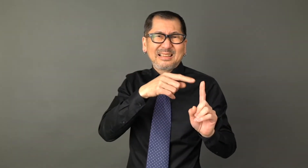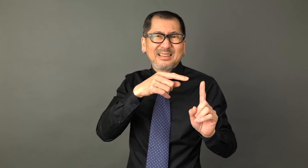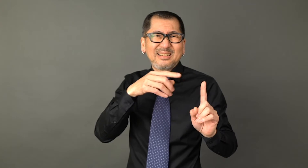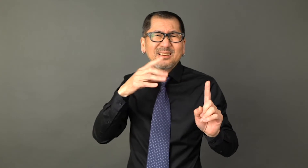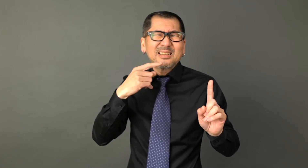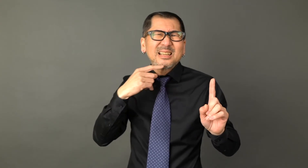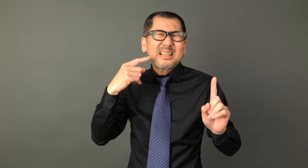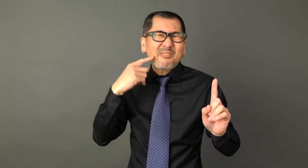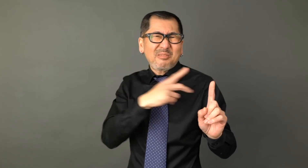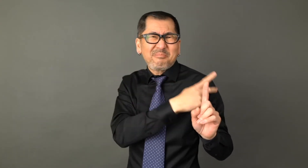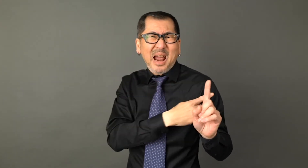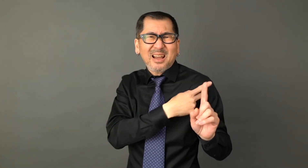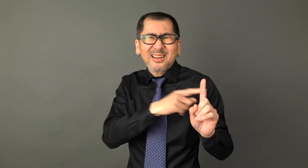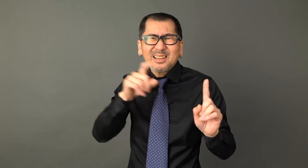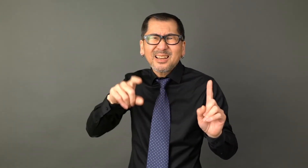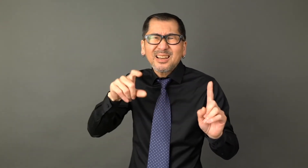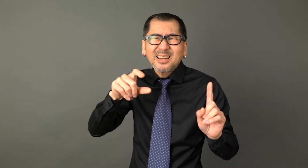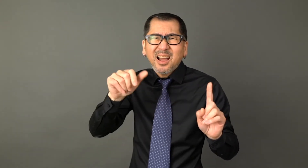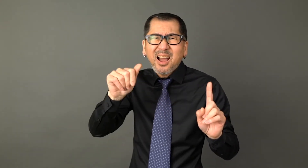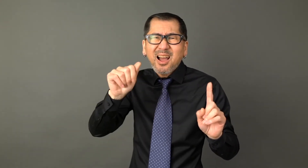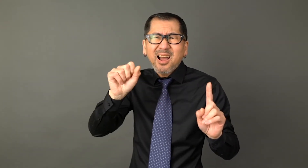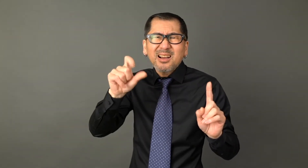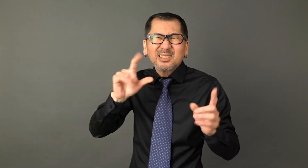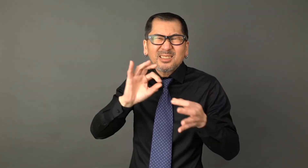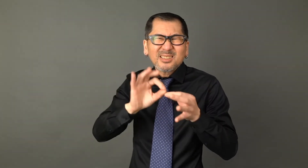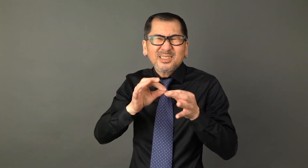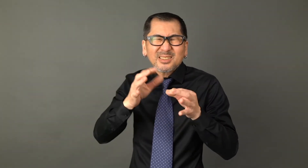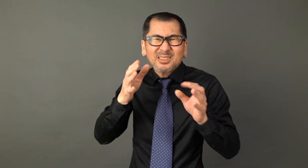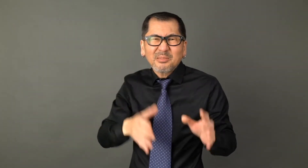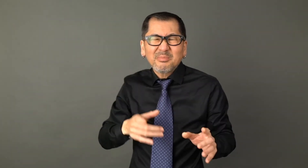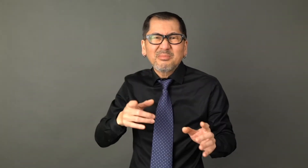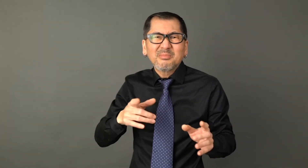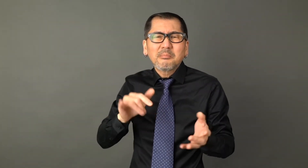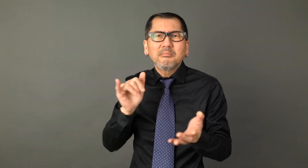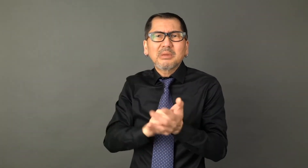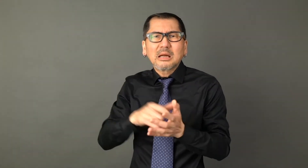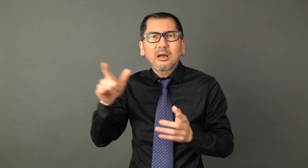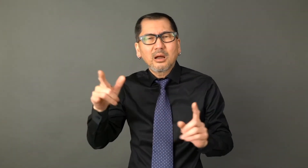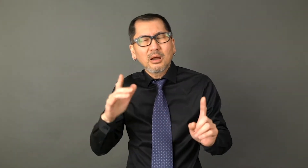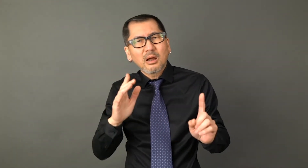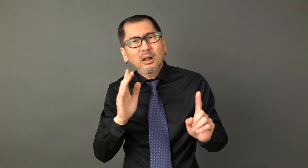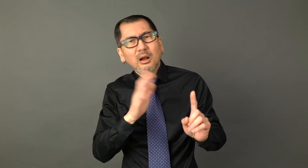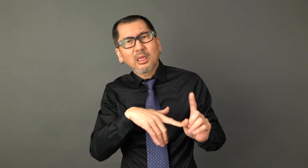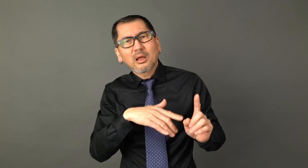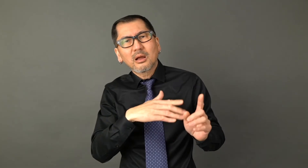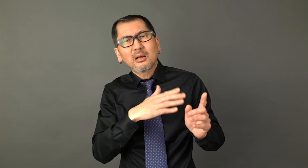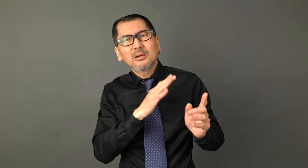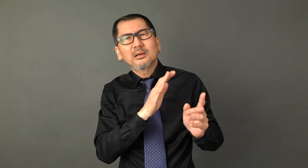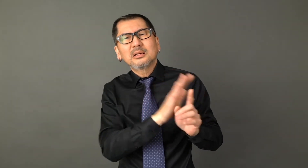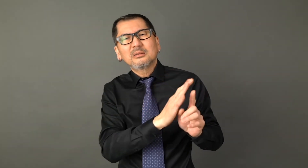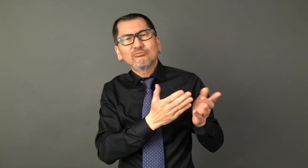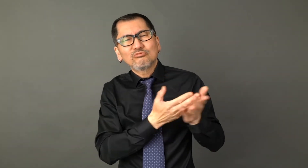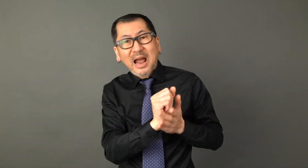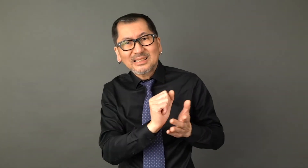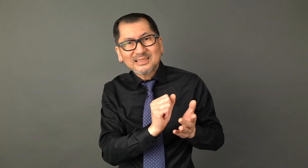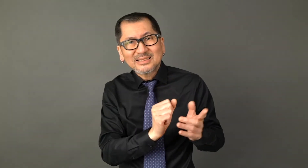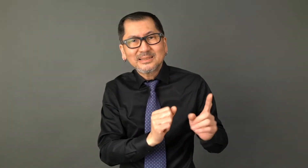that they were not meeting their previous patient's needs for ASL interpreting and their rights.